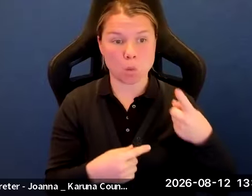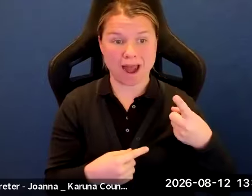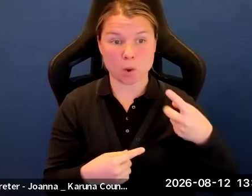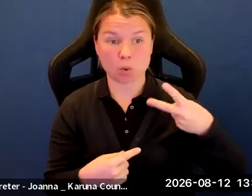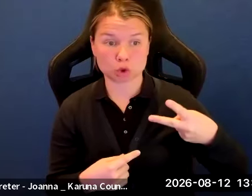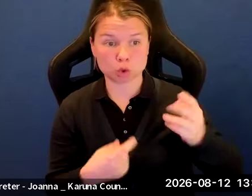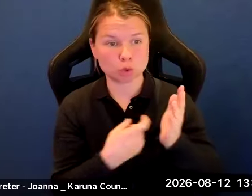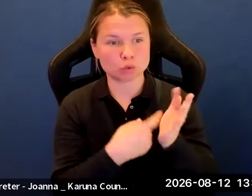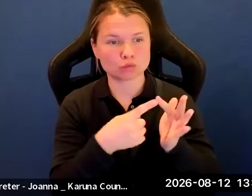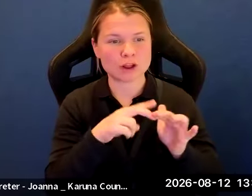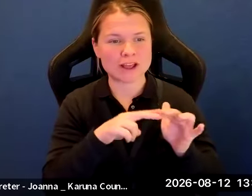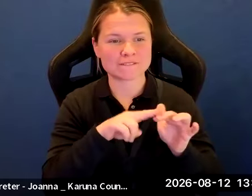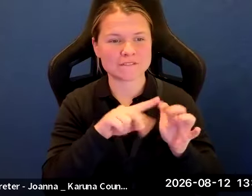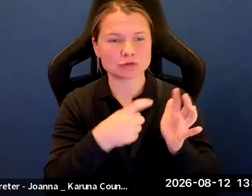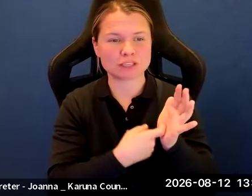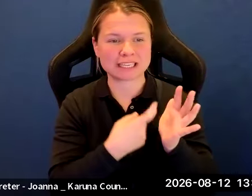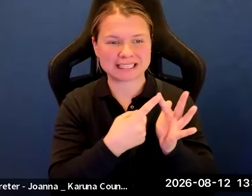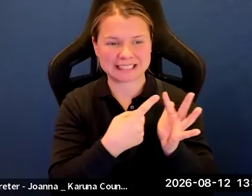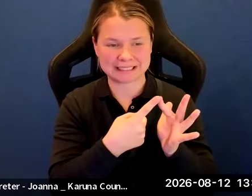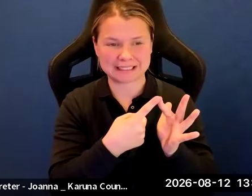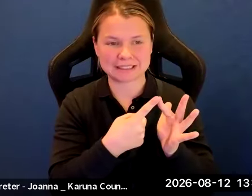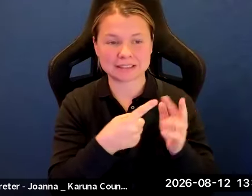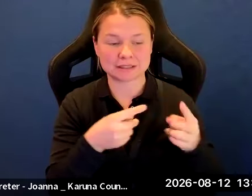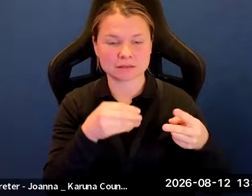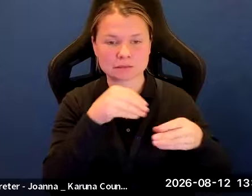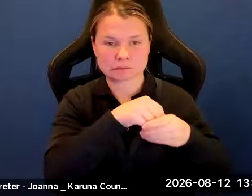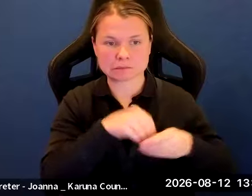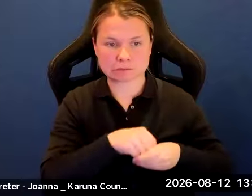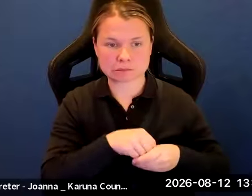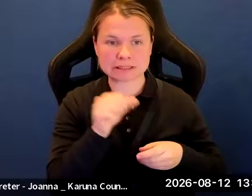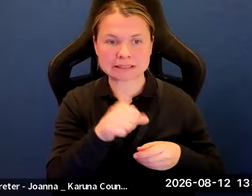template and it does include